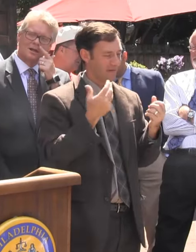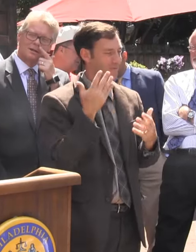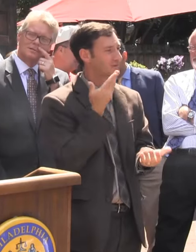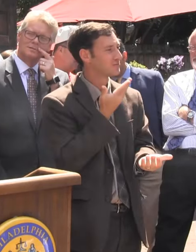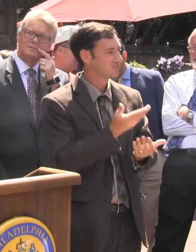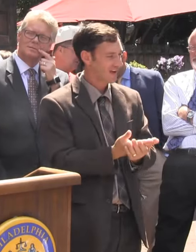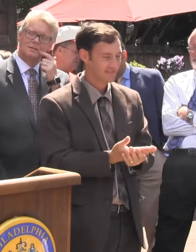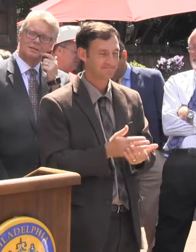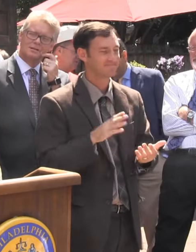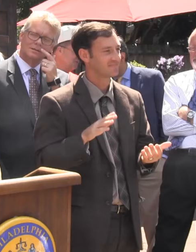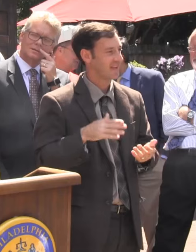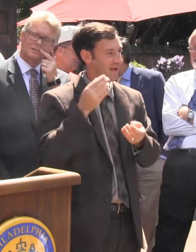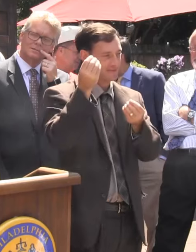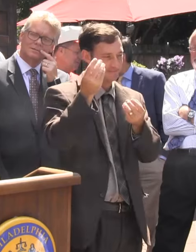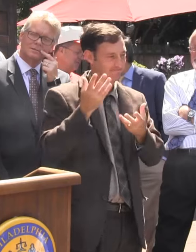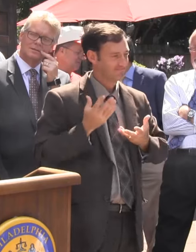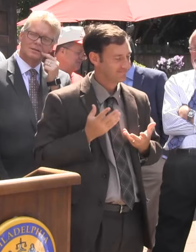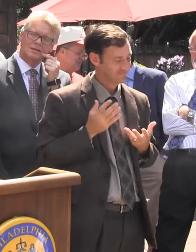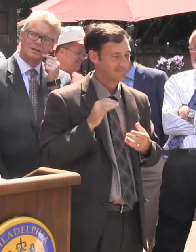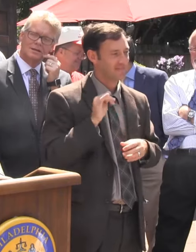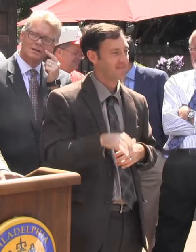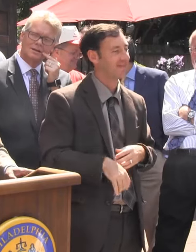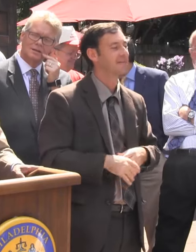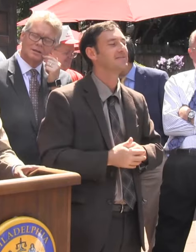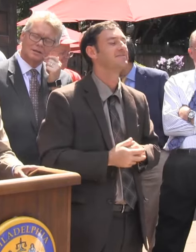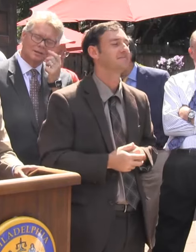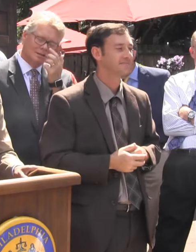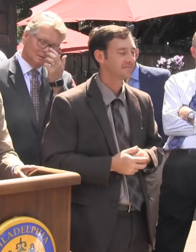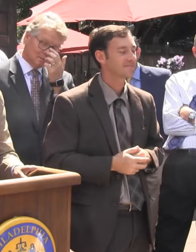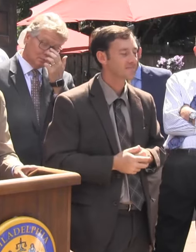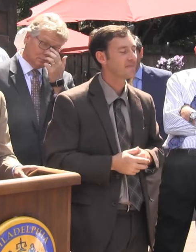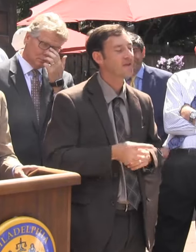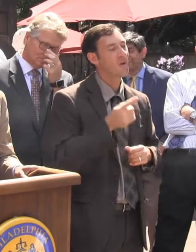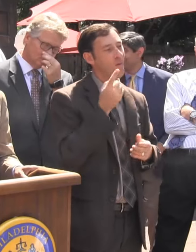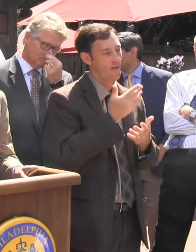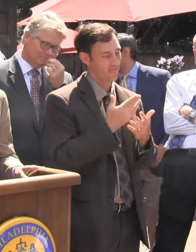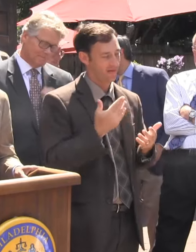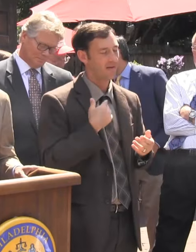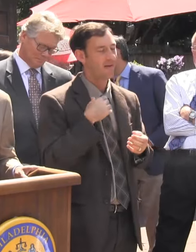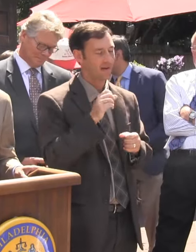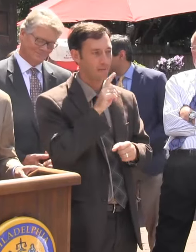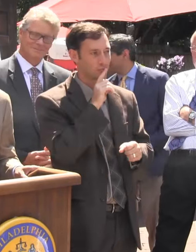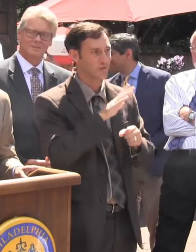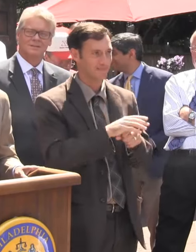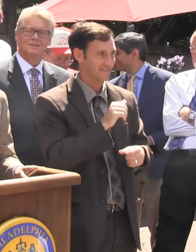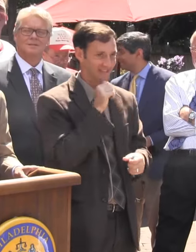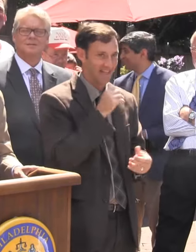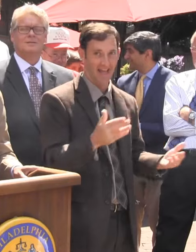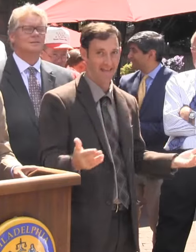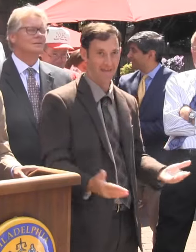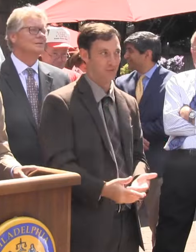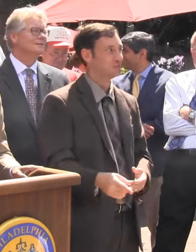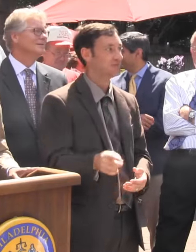not get that memo. It is the one thing I can assure you it is not here. If it is in the